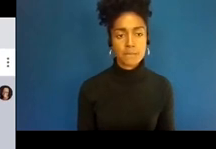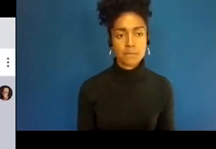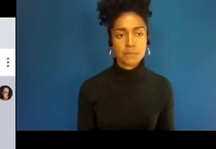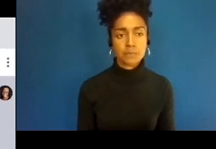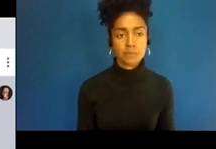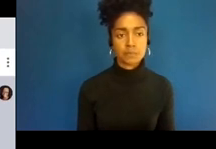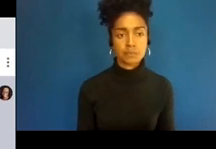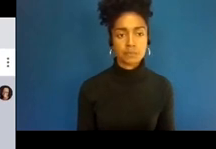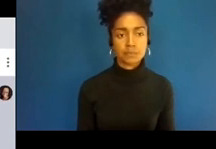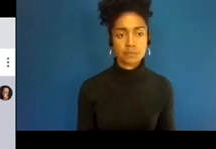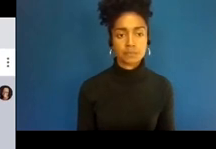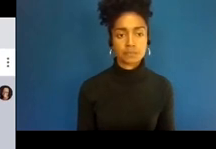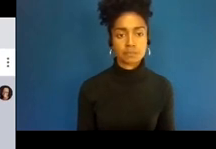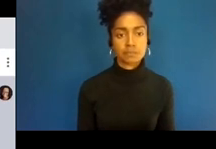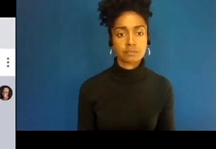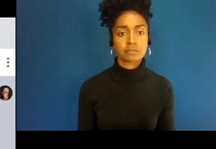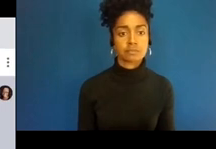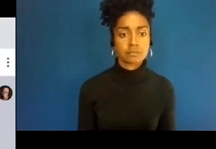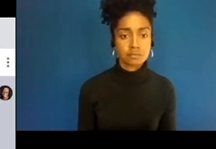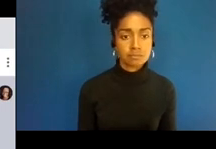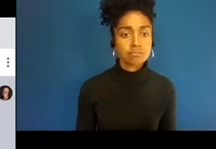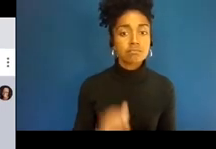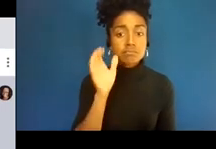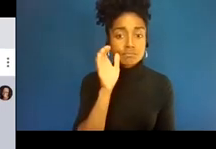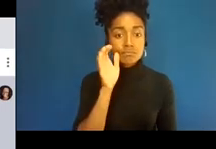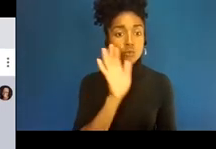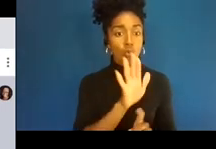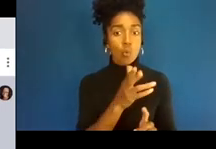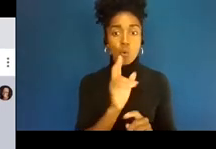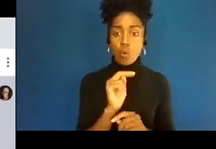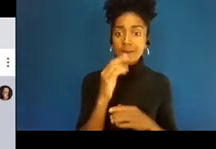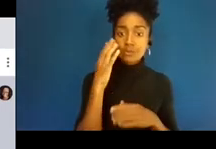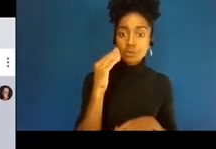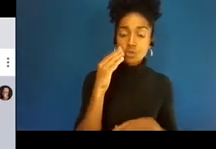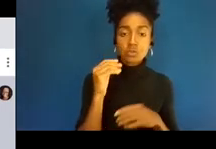"Sharing your own experience as a first-generation immigrant with ELL parents"